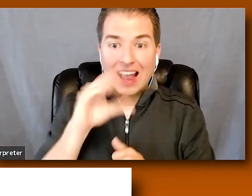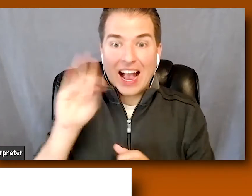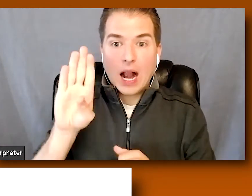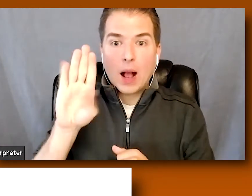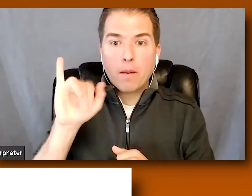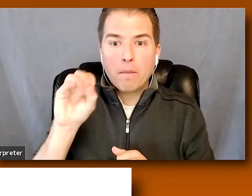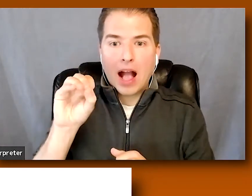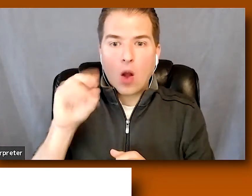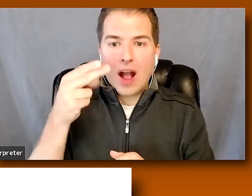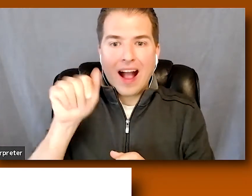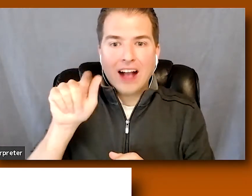And biohazards.